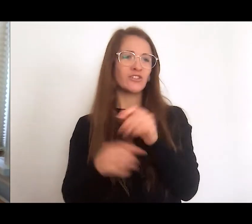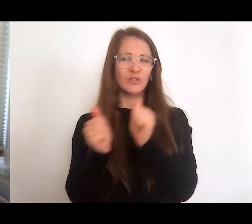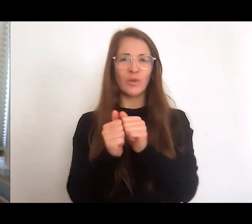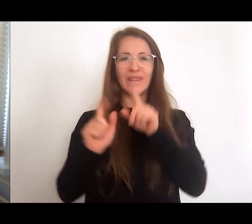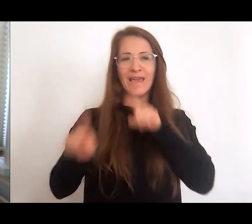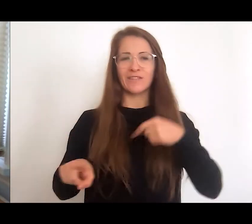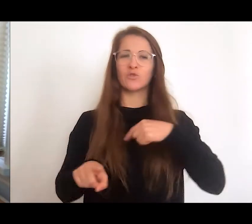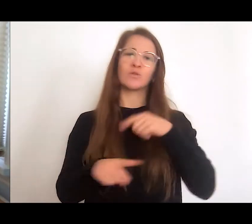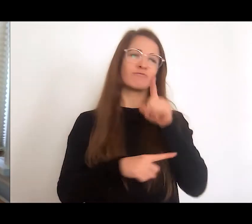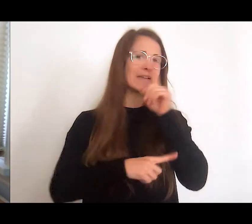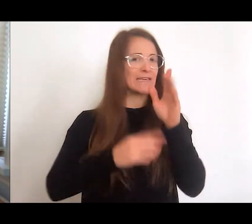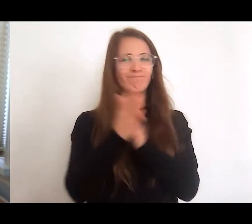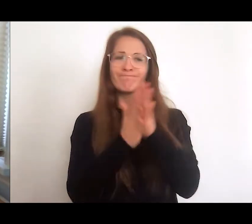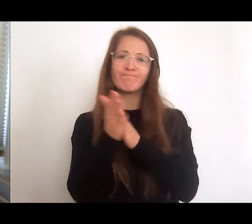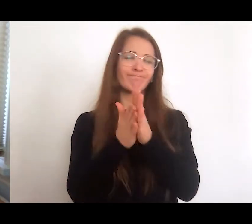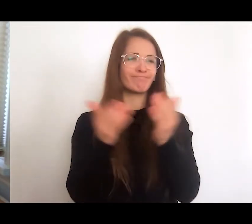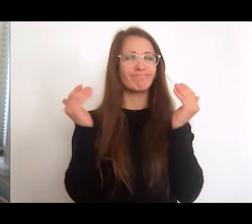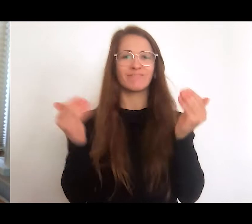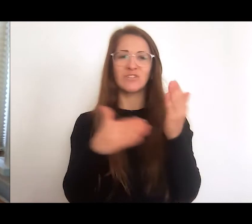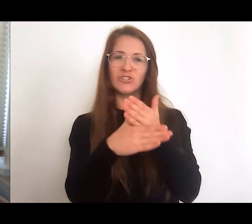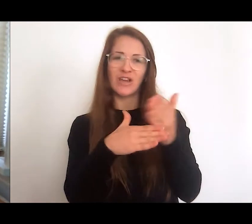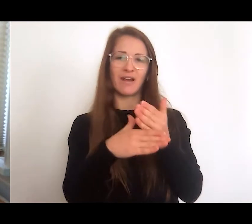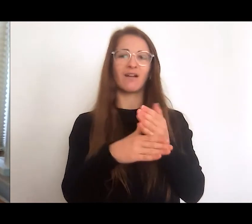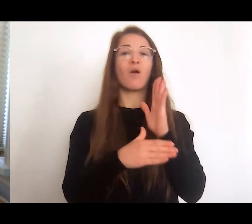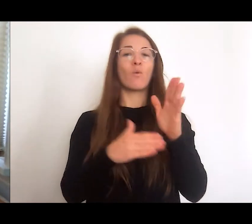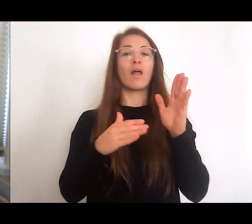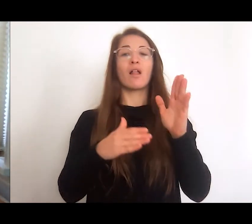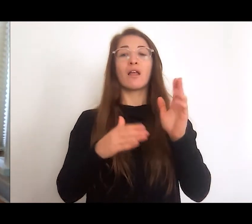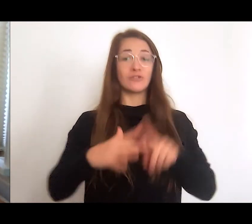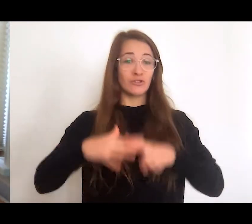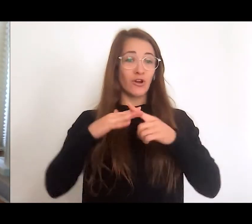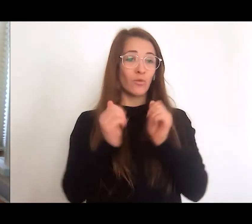THAT WE ARE EXCITED TO SHARE THE ANSWERS WITH YOU. SO WE'LL JUMP IN AND I WILL GO